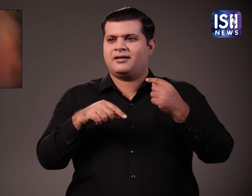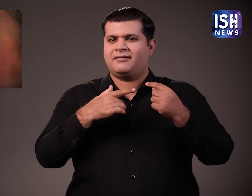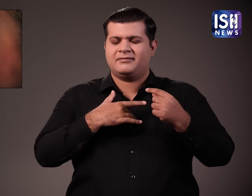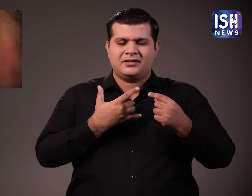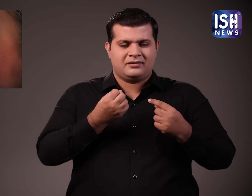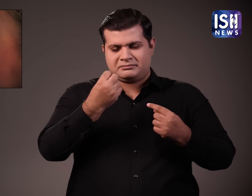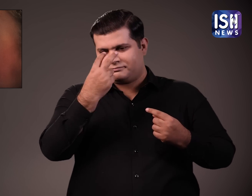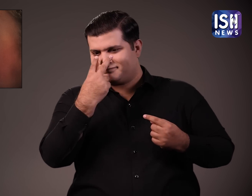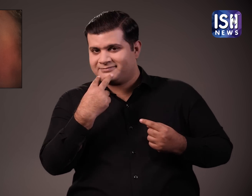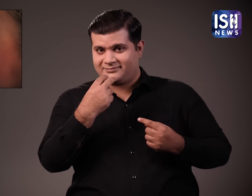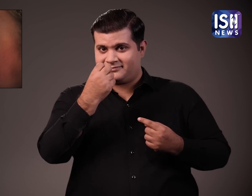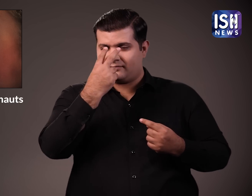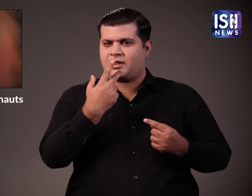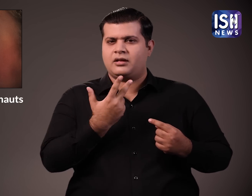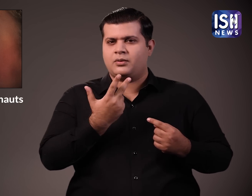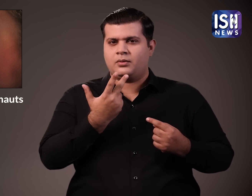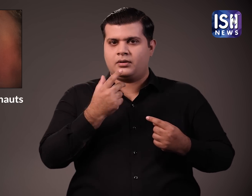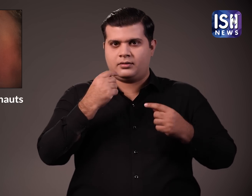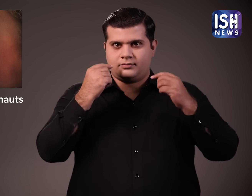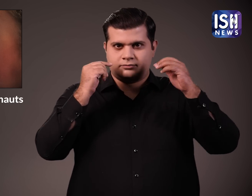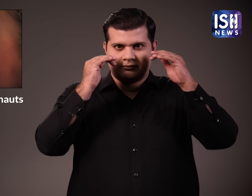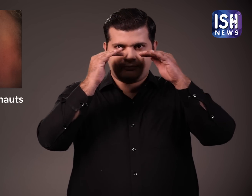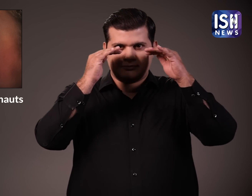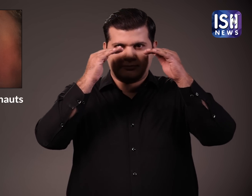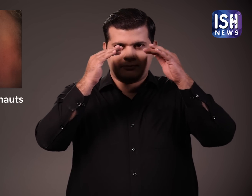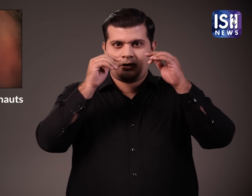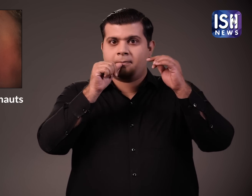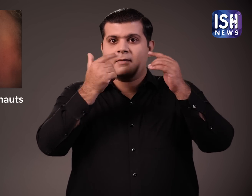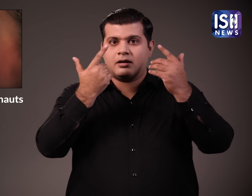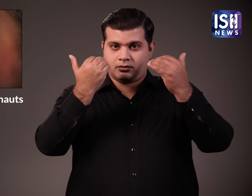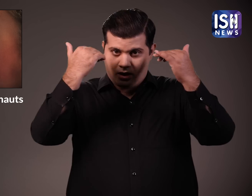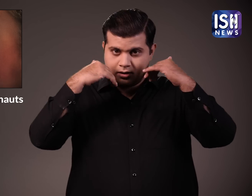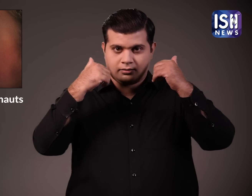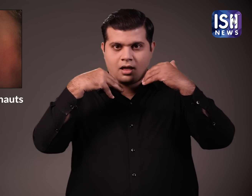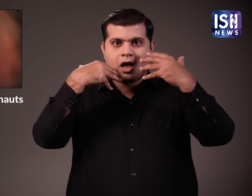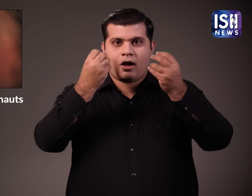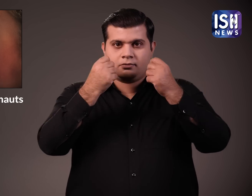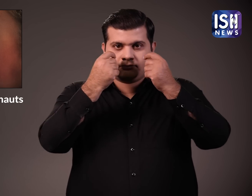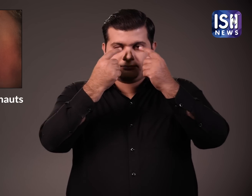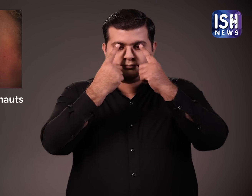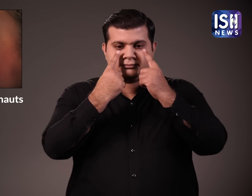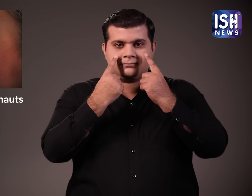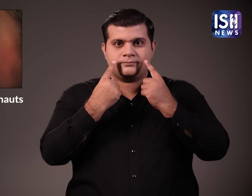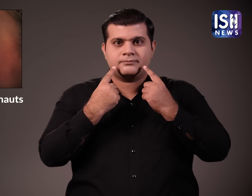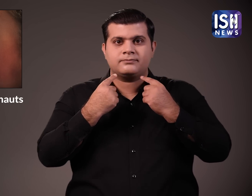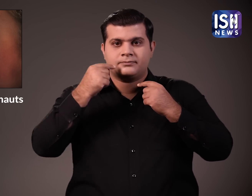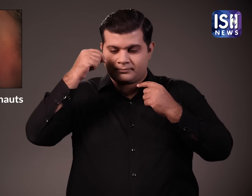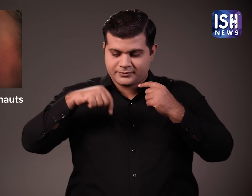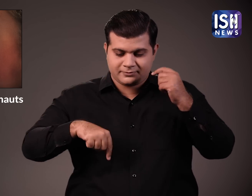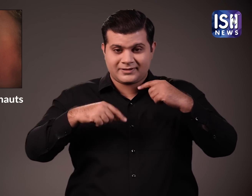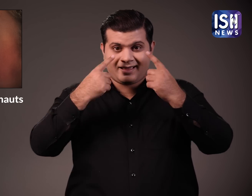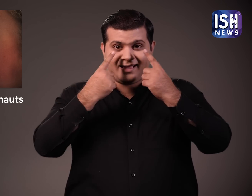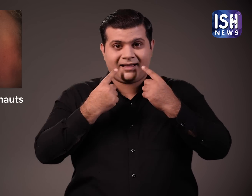On earth when you feel sad, you cry, and tears fall down your cheeks.